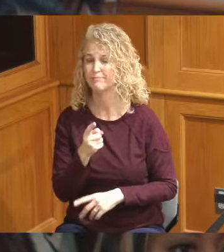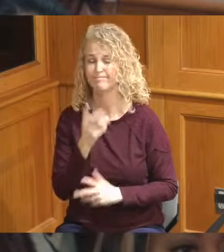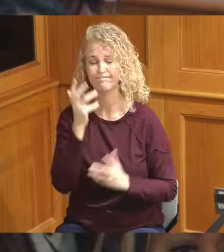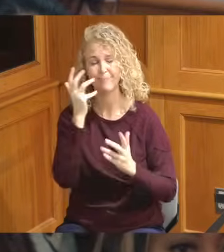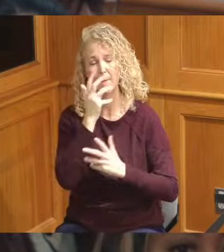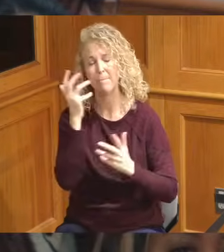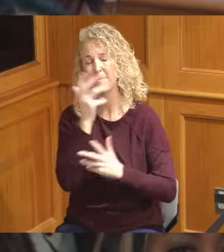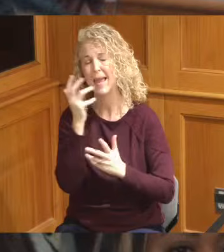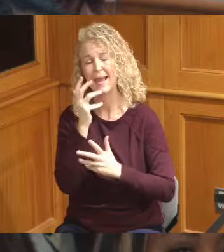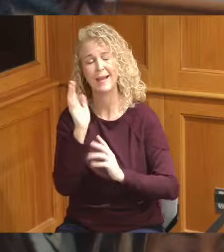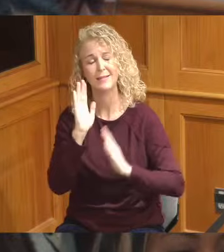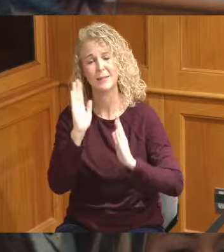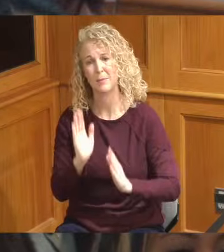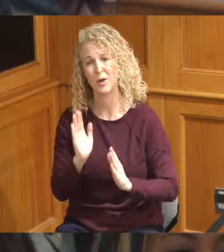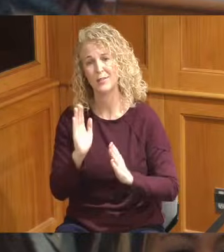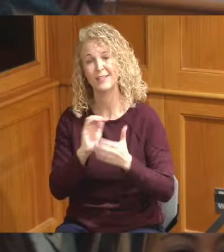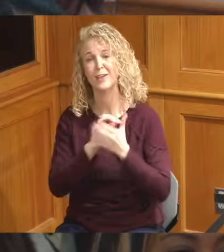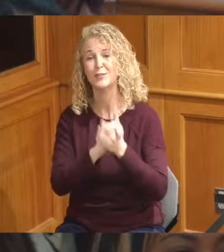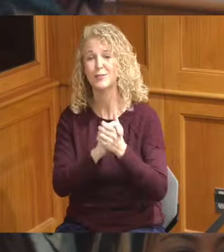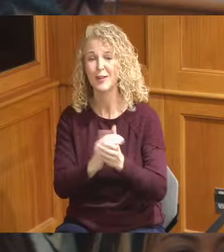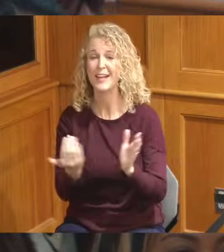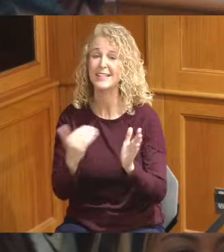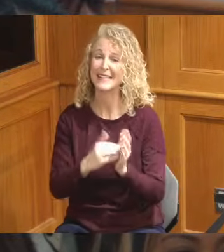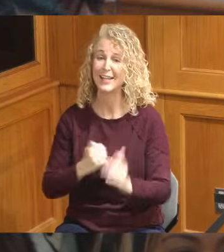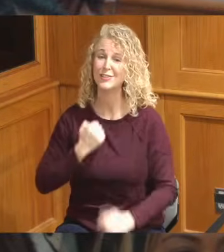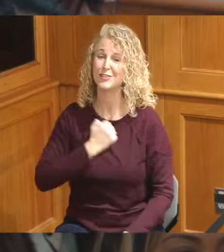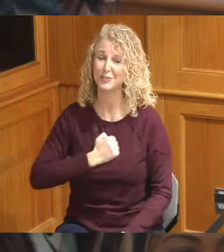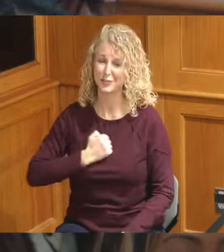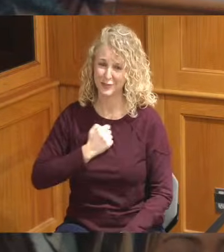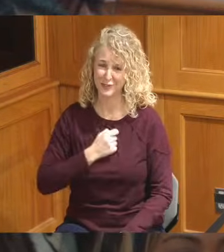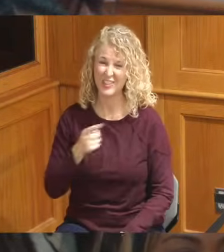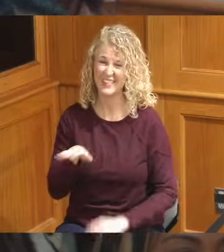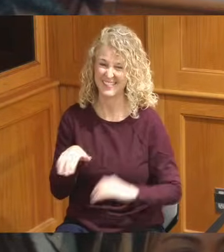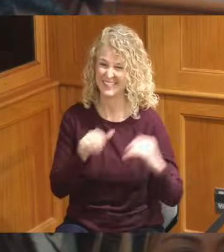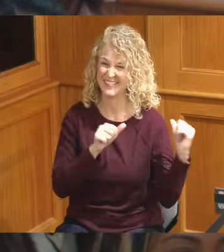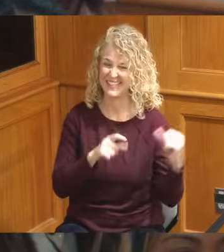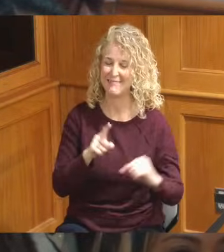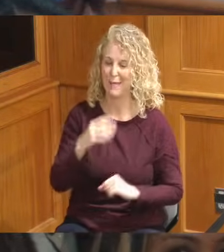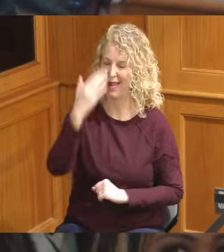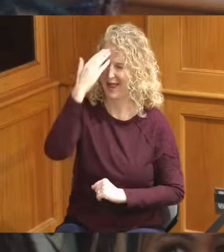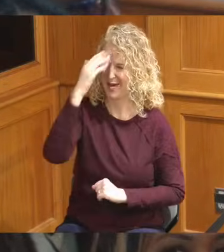asset and again, congratulations. We're sorry that you're leaving, but I know it's well deserved. So,